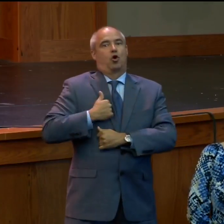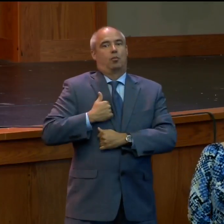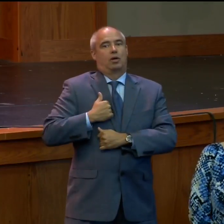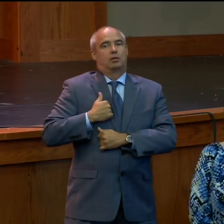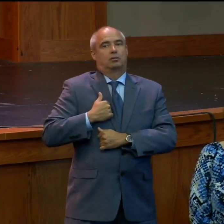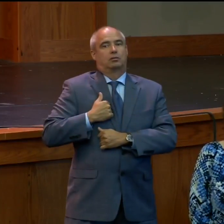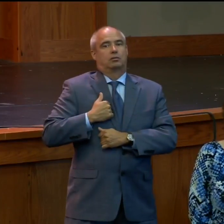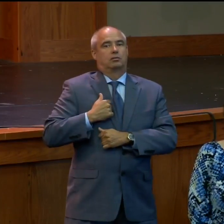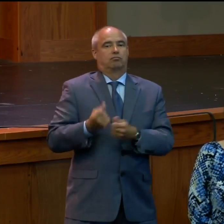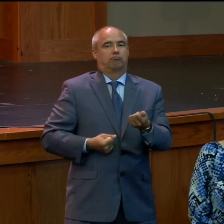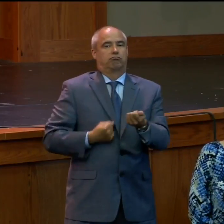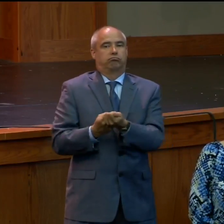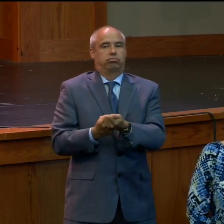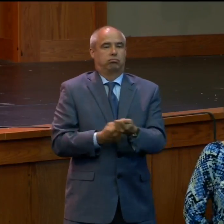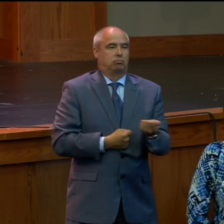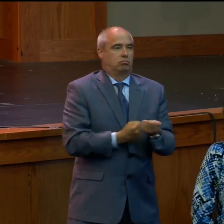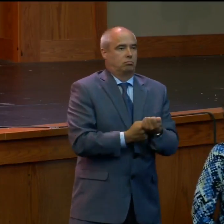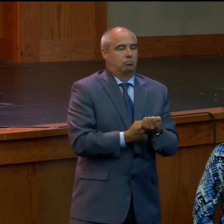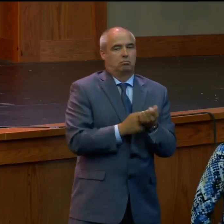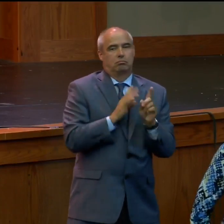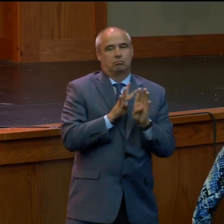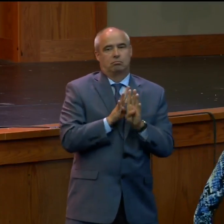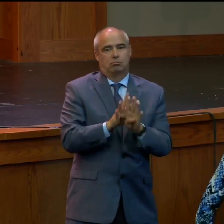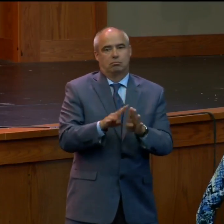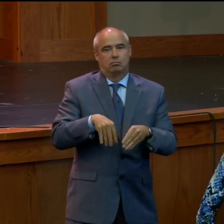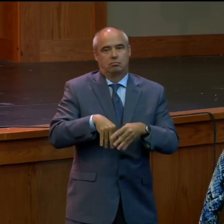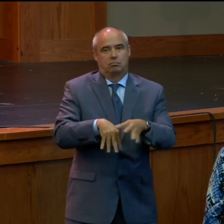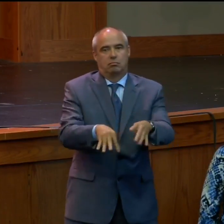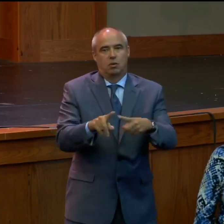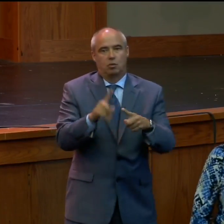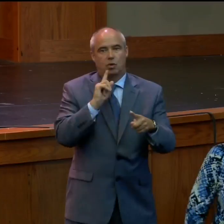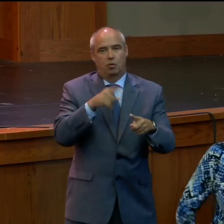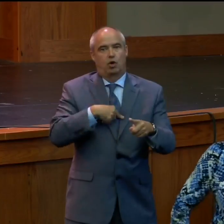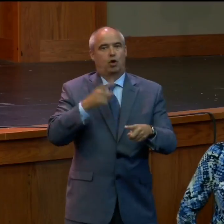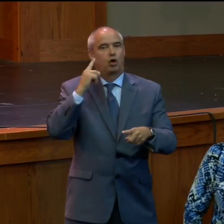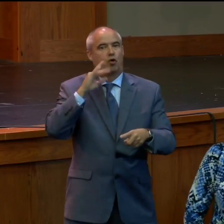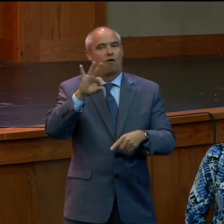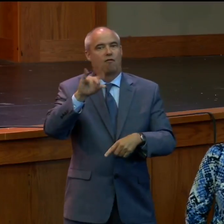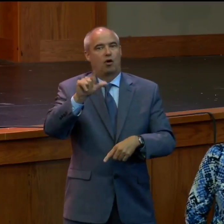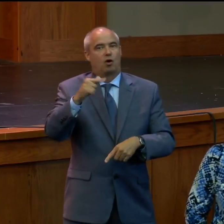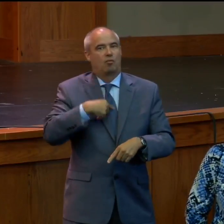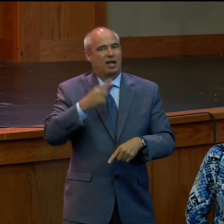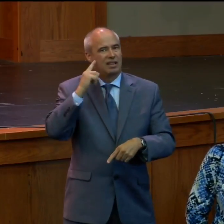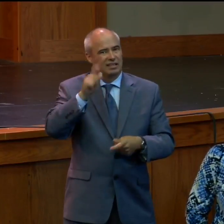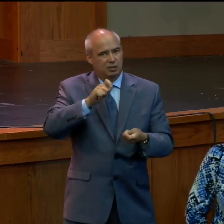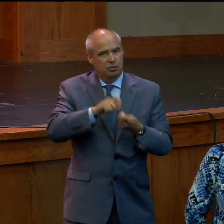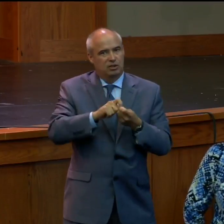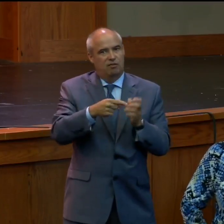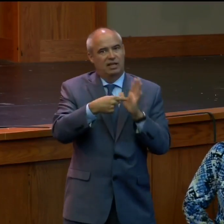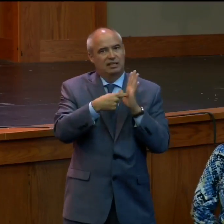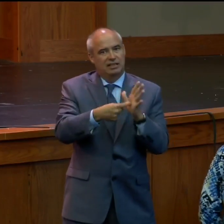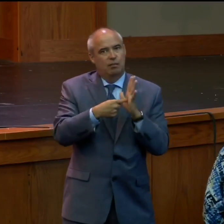WE HEARD FROM SOMEONE FROM FLORIDA WHO I BELIEVE IS A SIMPLE EXAMPLE OF THE MANY PEOPLE WHO EVENTUALLY WILL HELP US.